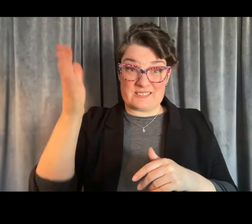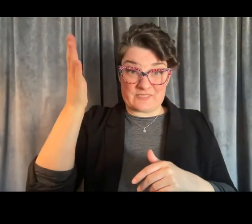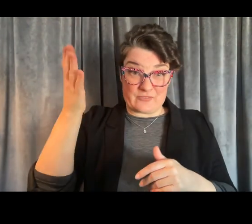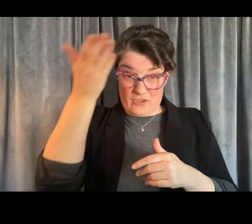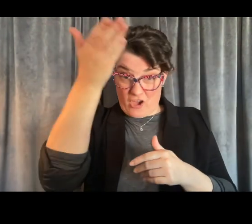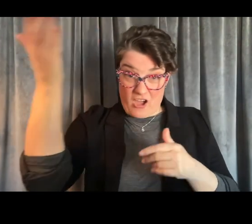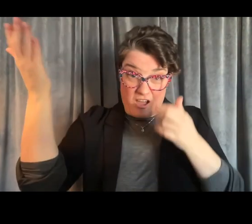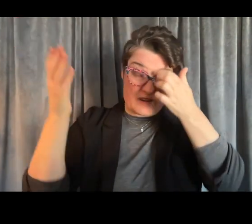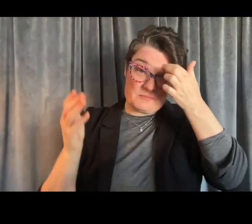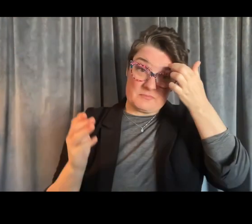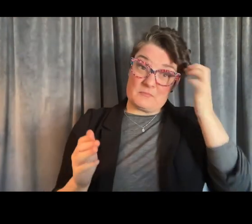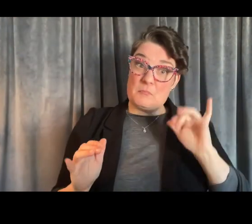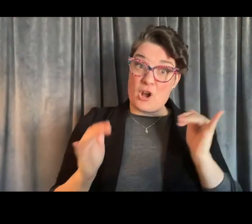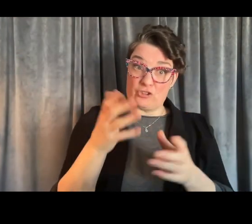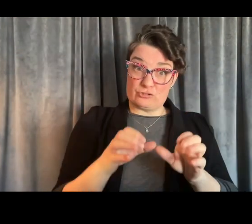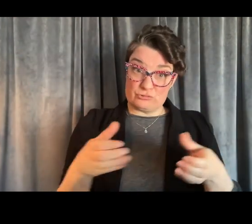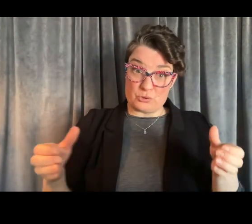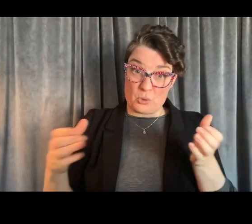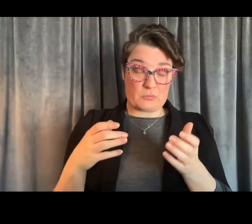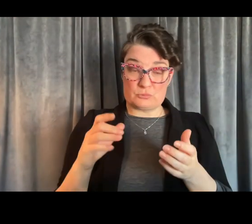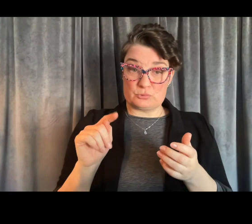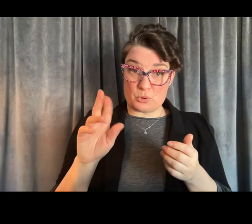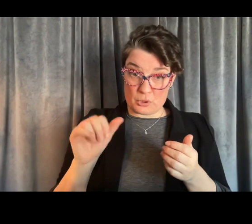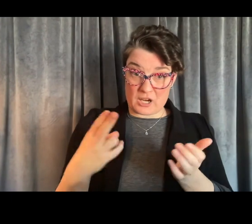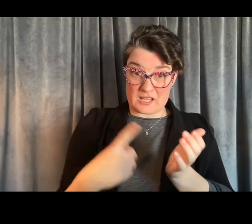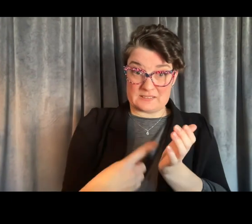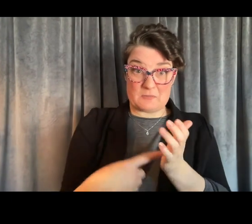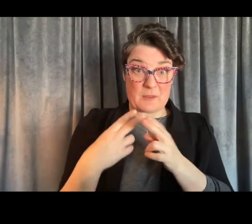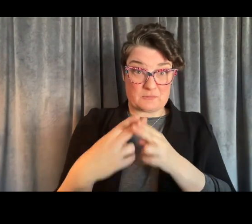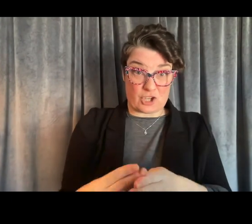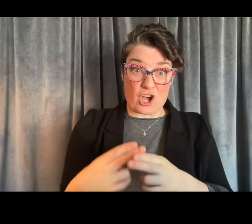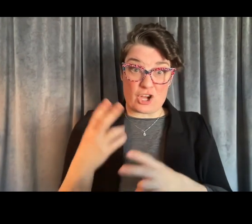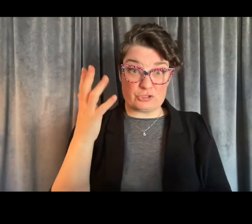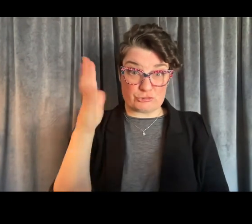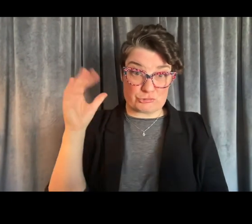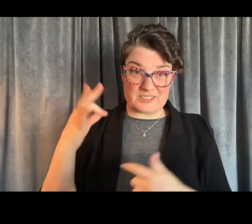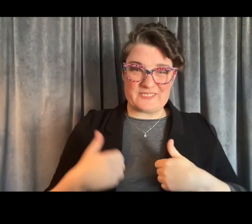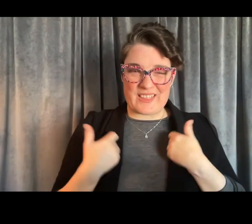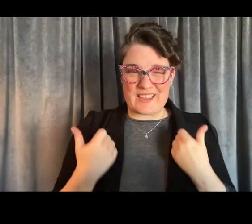Yeah. Rebekah: Yeah. So, I mean, I guess in terms of this time of year, I love the, the